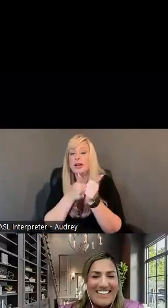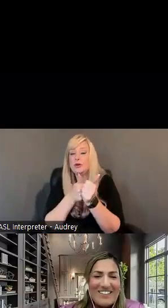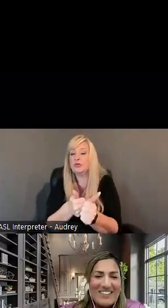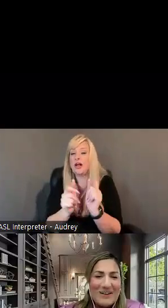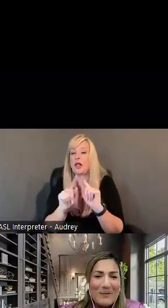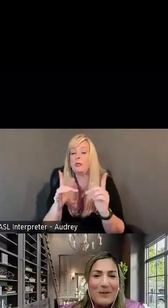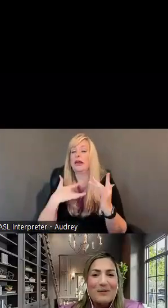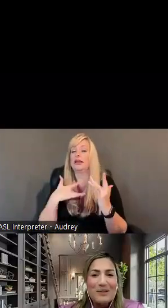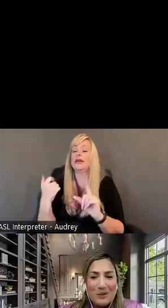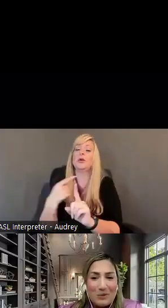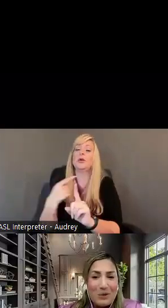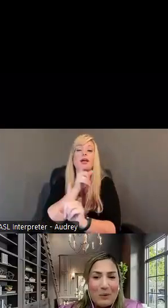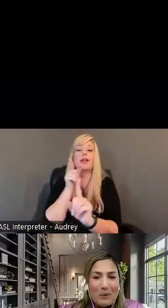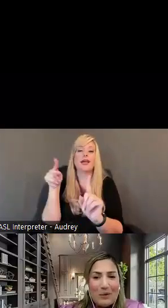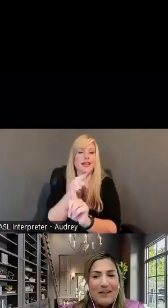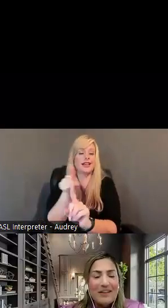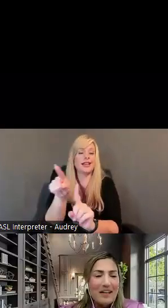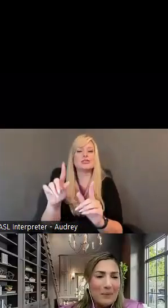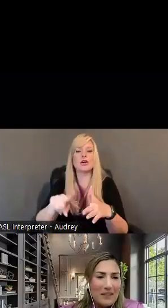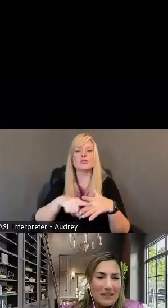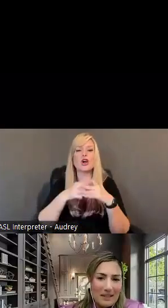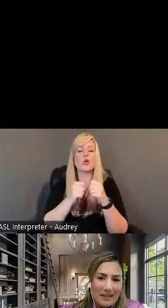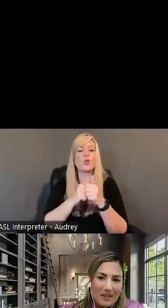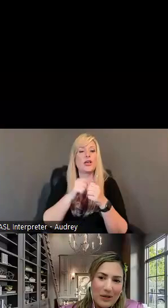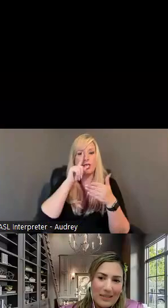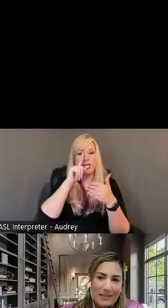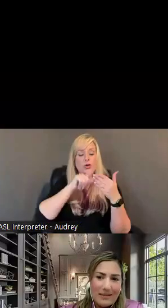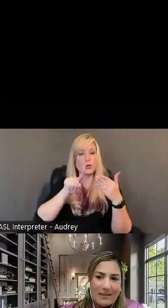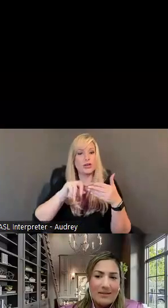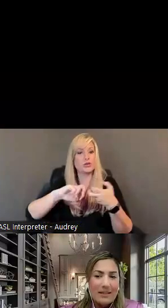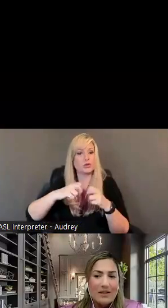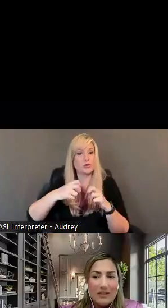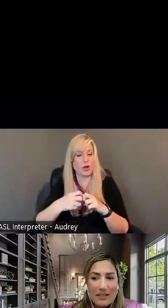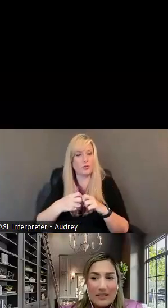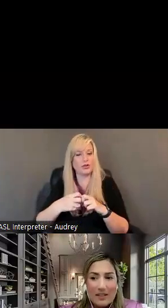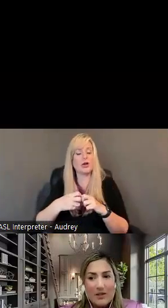I'll start with the research problem and the gap. This study addresses aligning our discussion